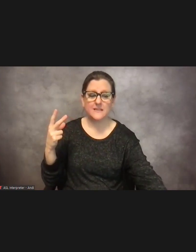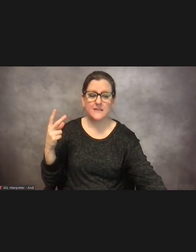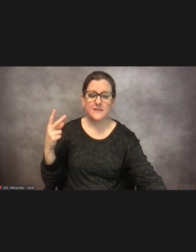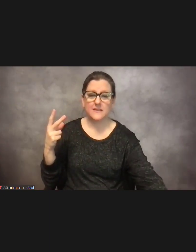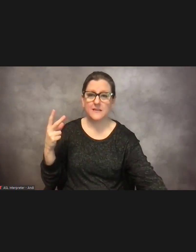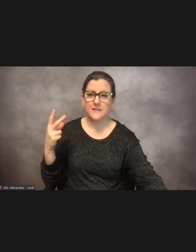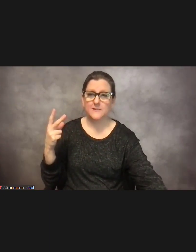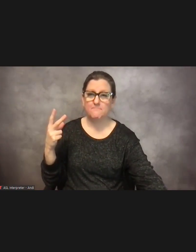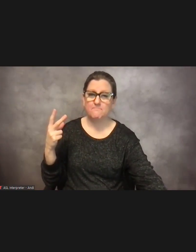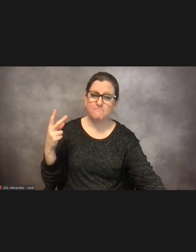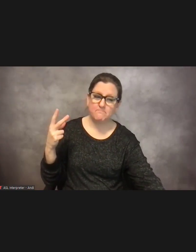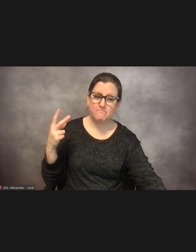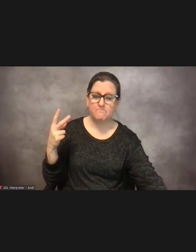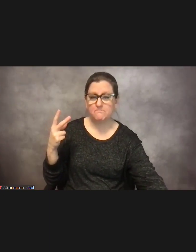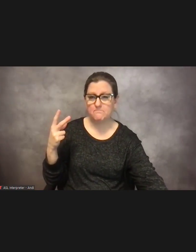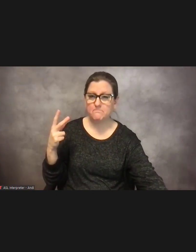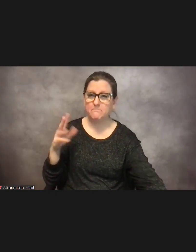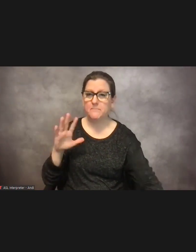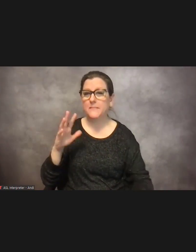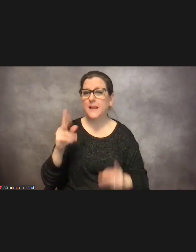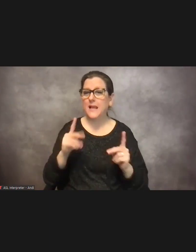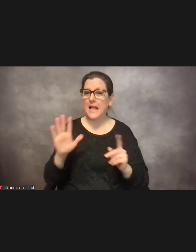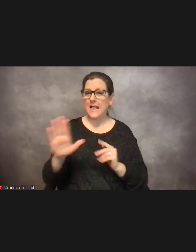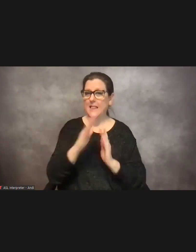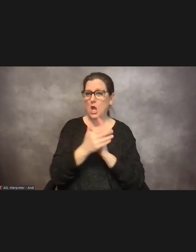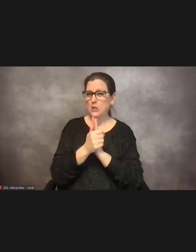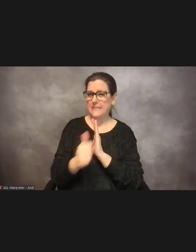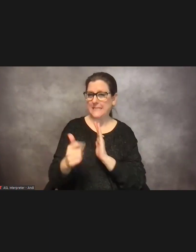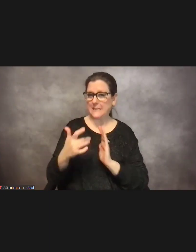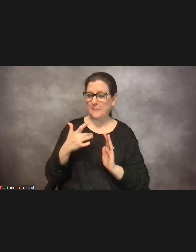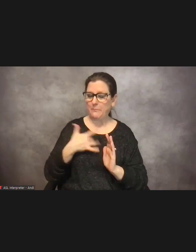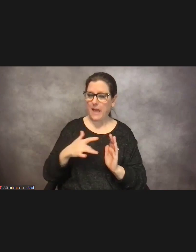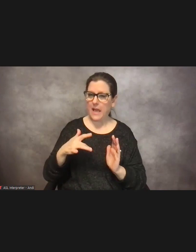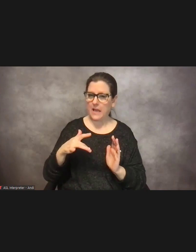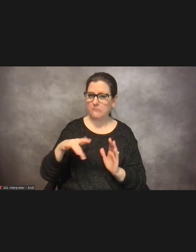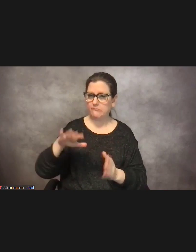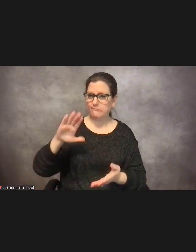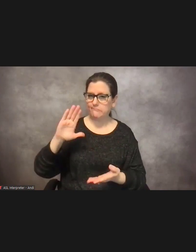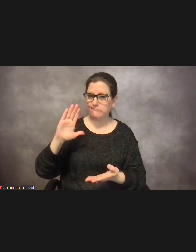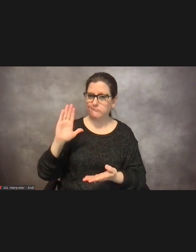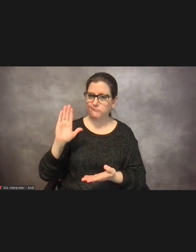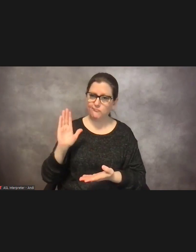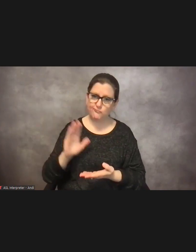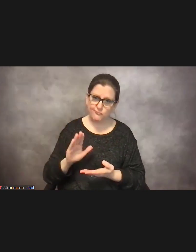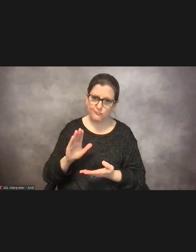we have seen, you know, a, sort of, common drift in peoples' skills,